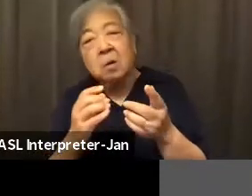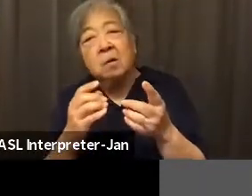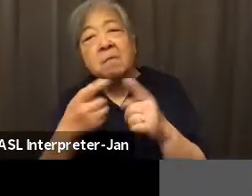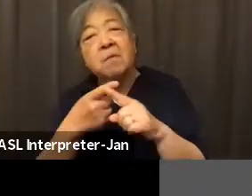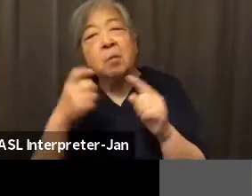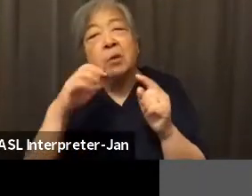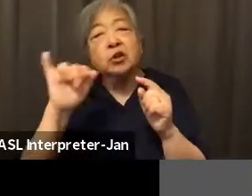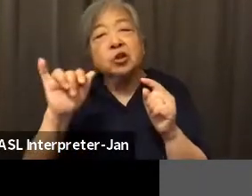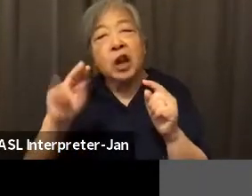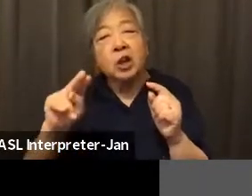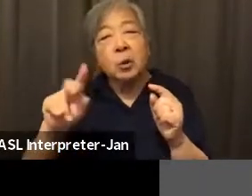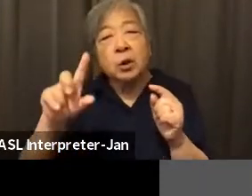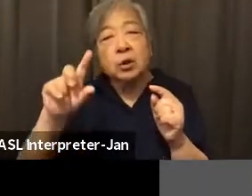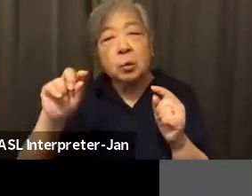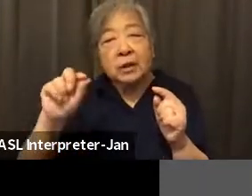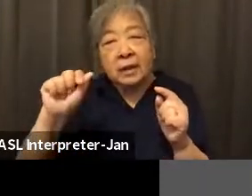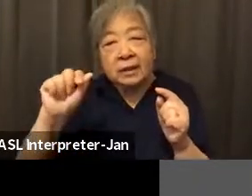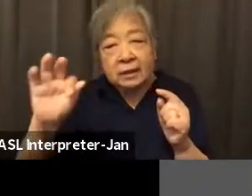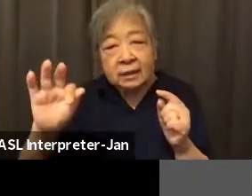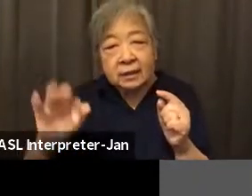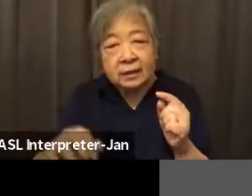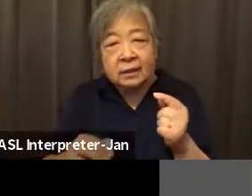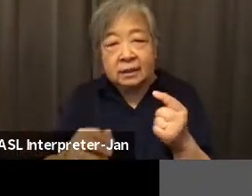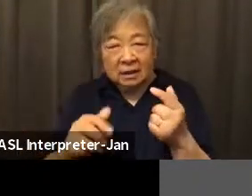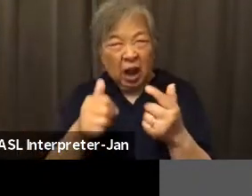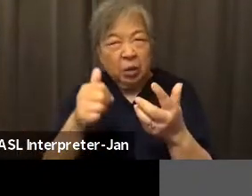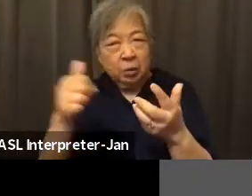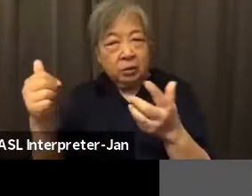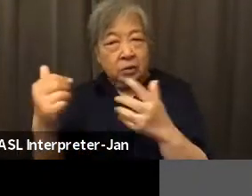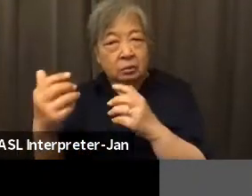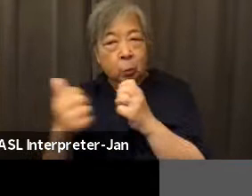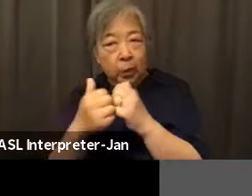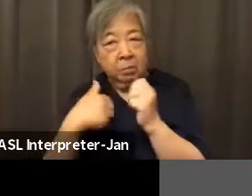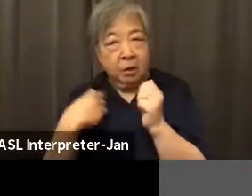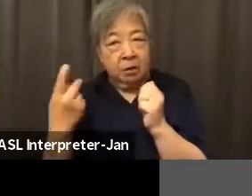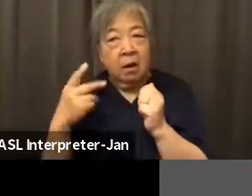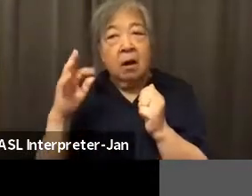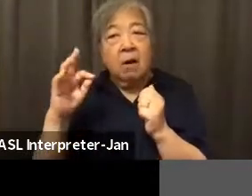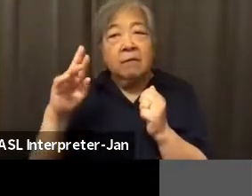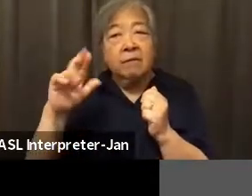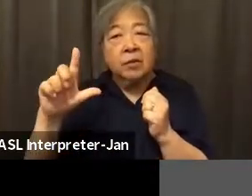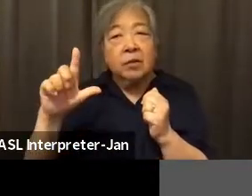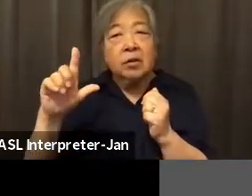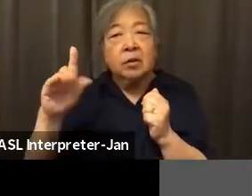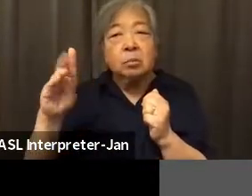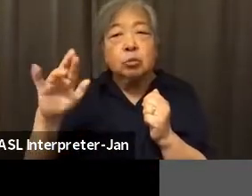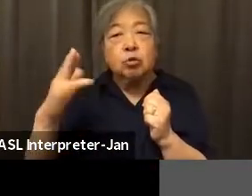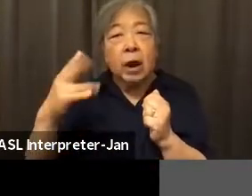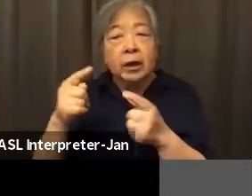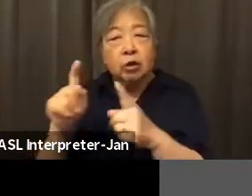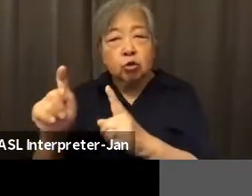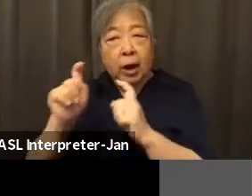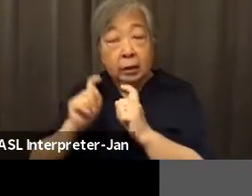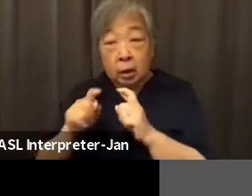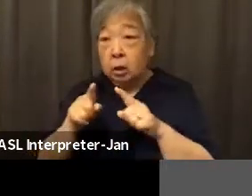This is five months into my Fulbright grant, and this is, I was asked during Fulbright, they asked: